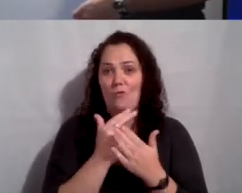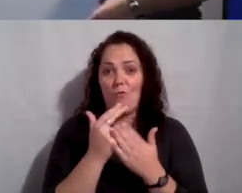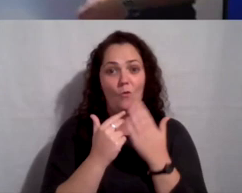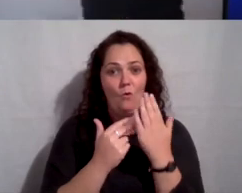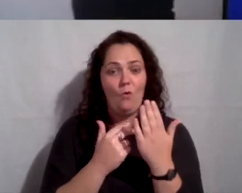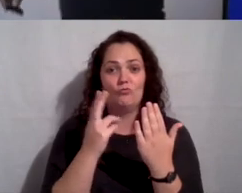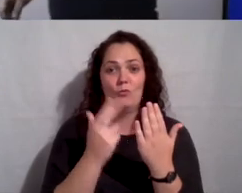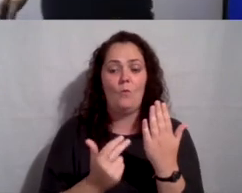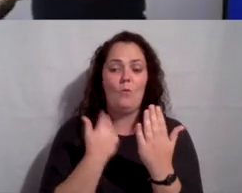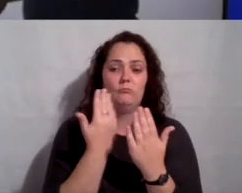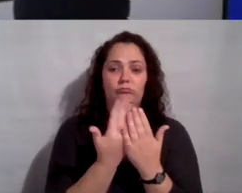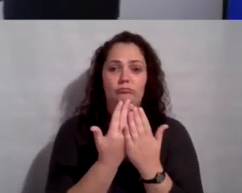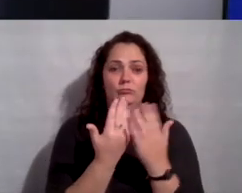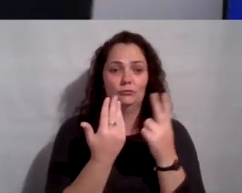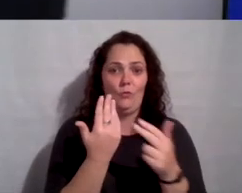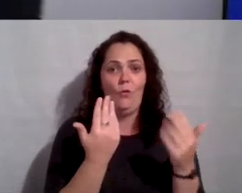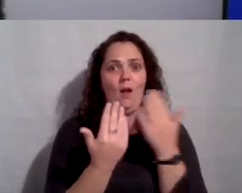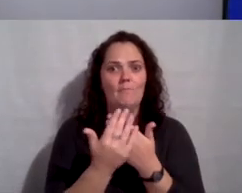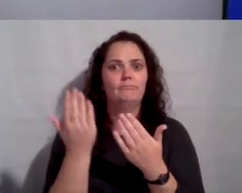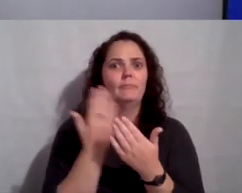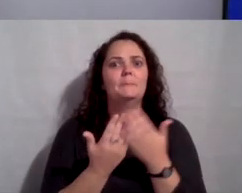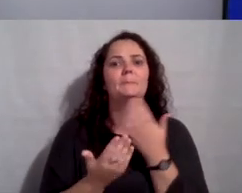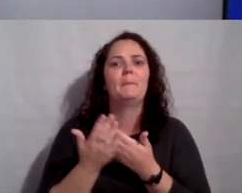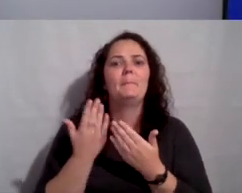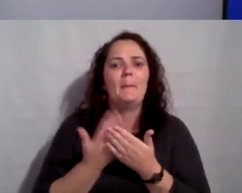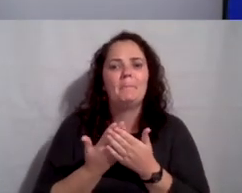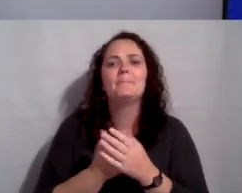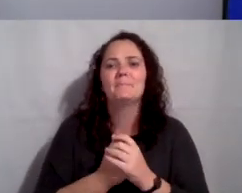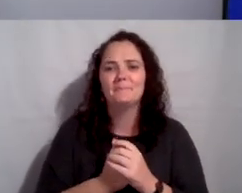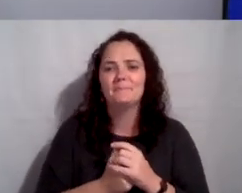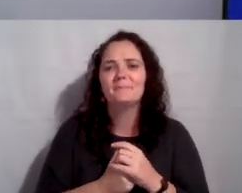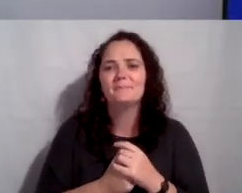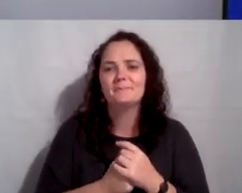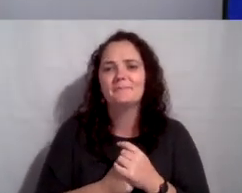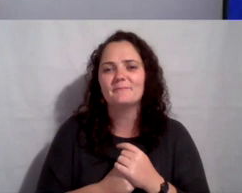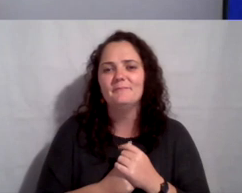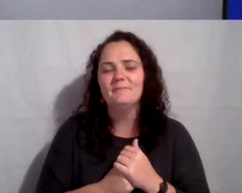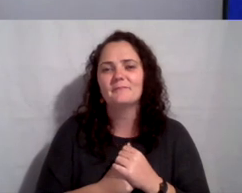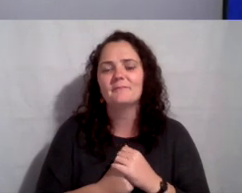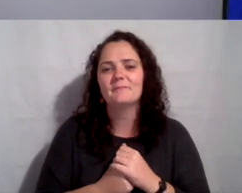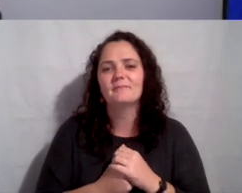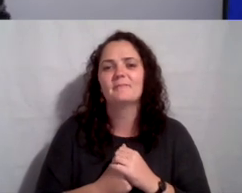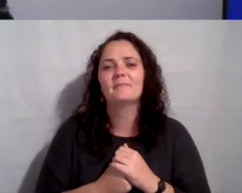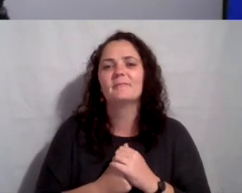top of another drawing and you're going to mass them up on your sheet of paper that way. Alright now